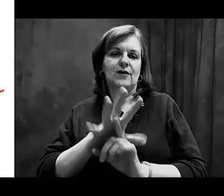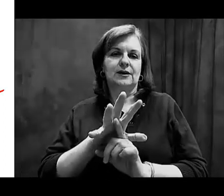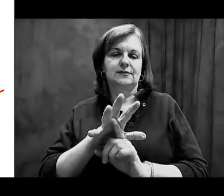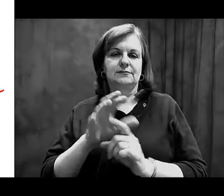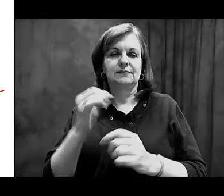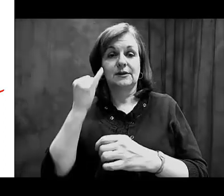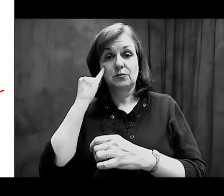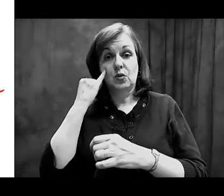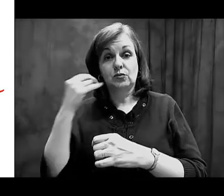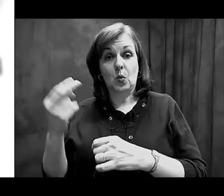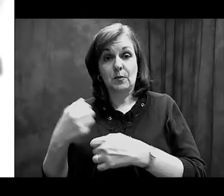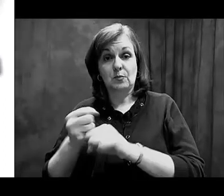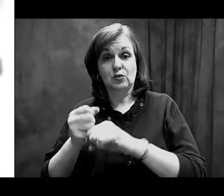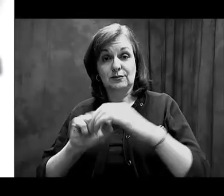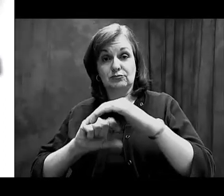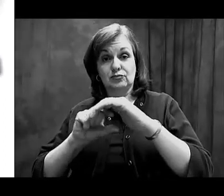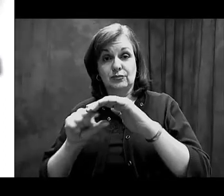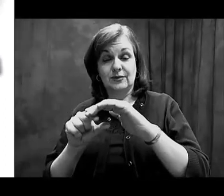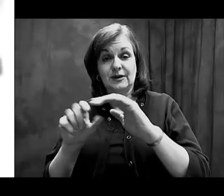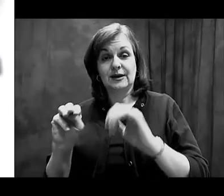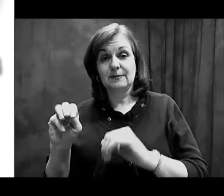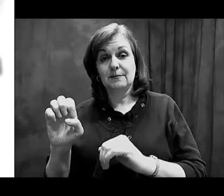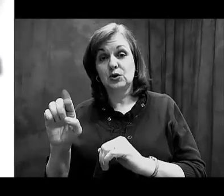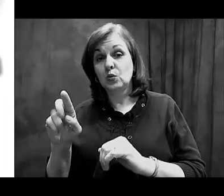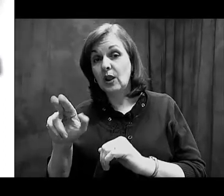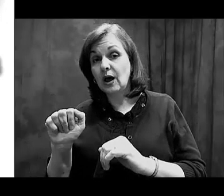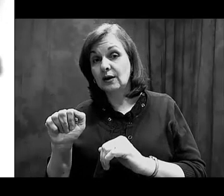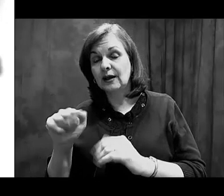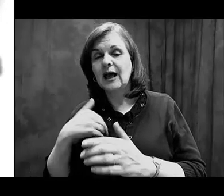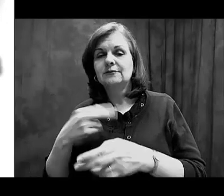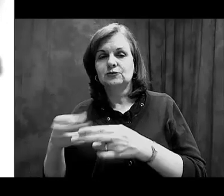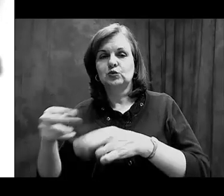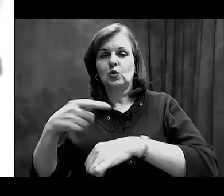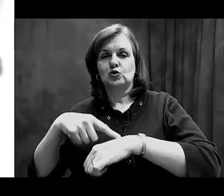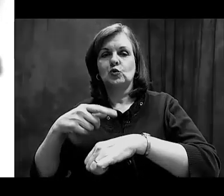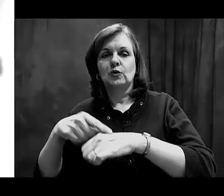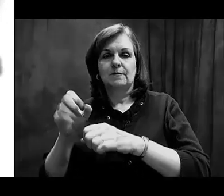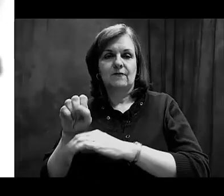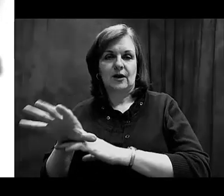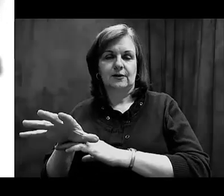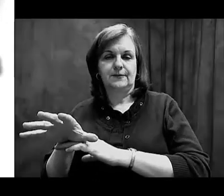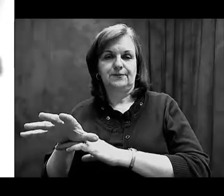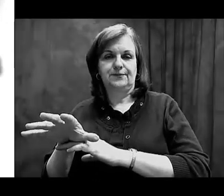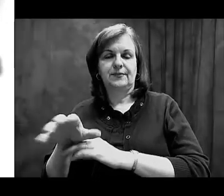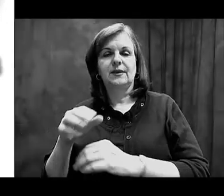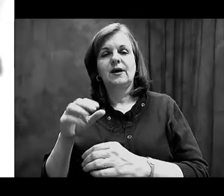short term effects so here's my silly picture of your adrenal glands